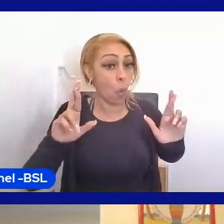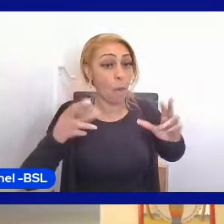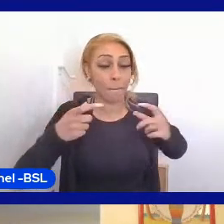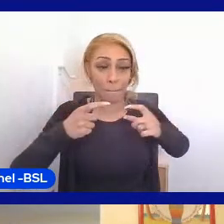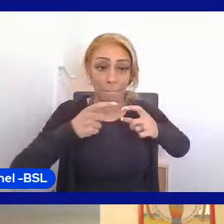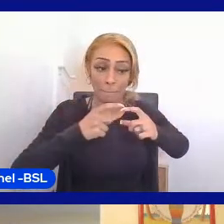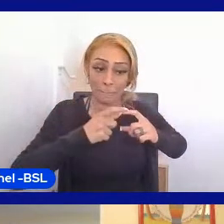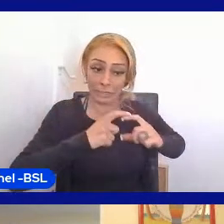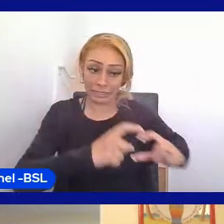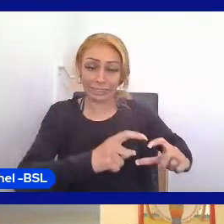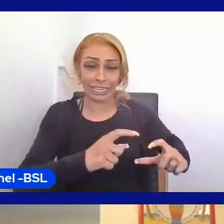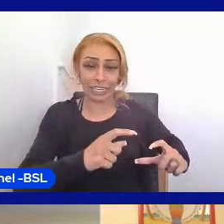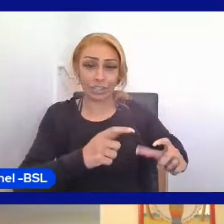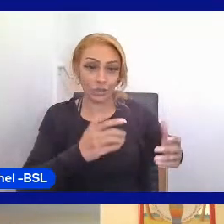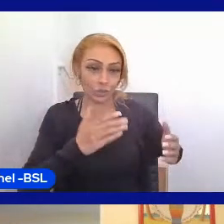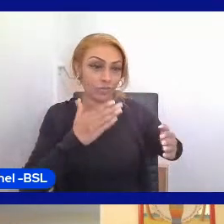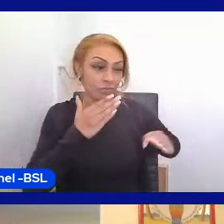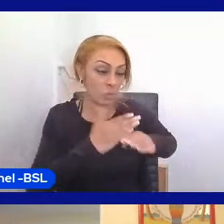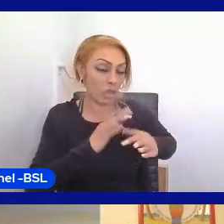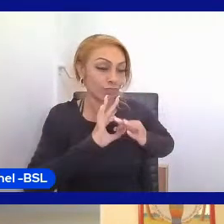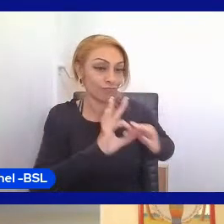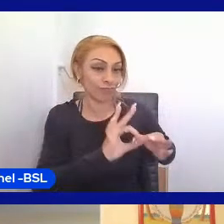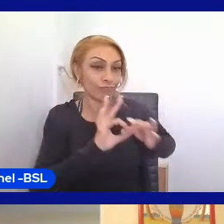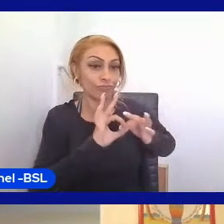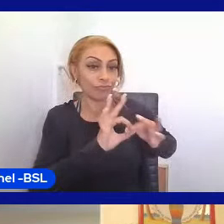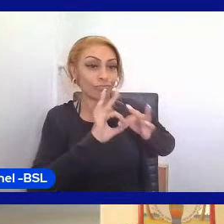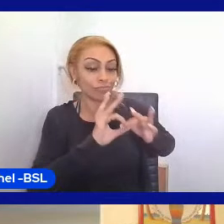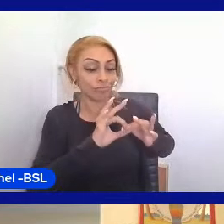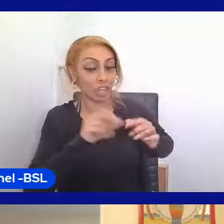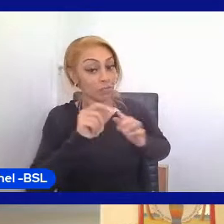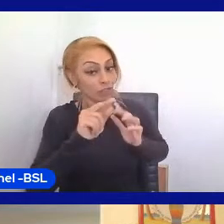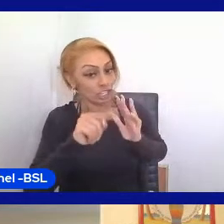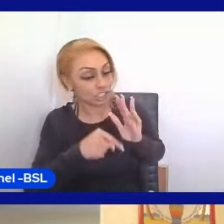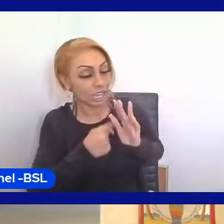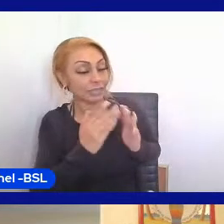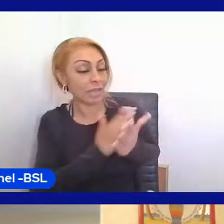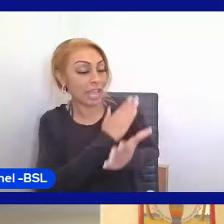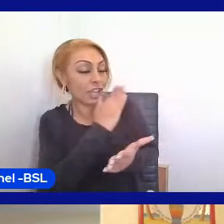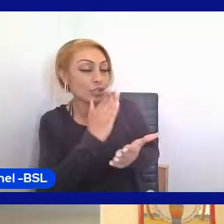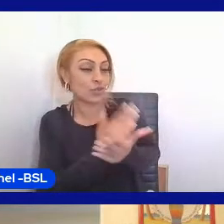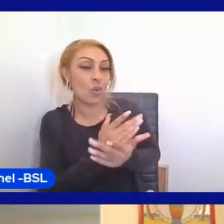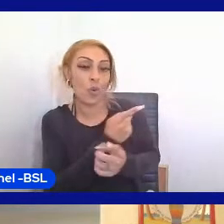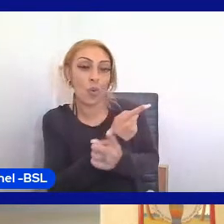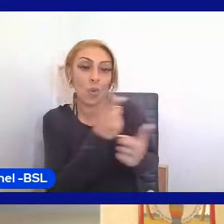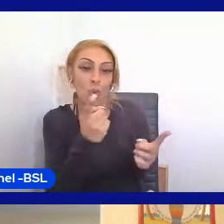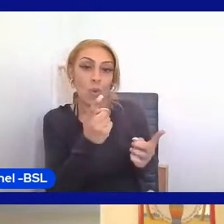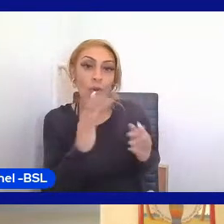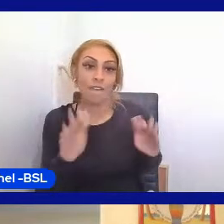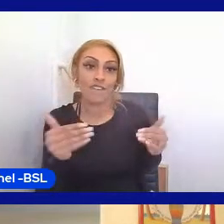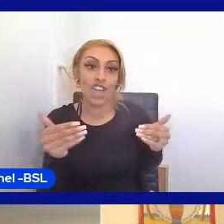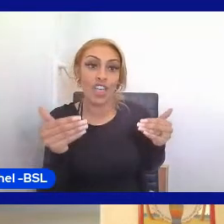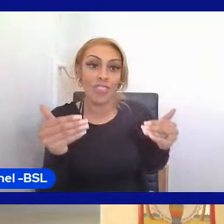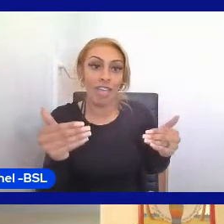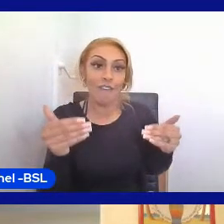conversation, we are open to conversation whoever wants to listen. Thank you so much for working with us on this